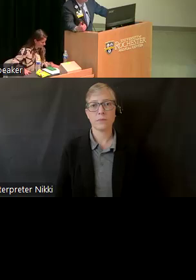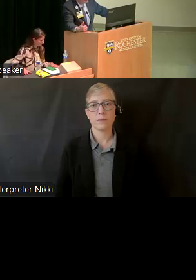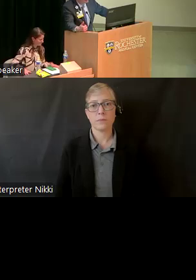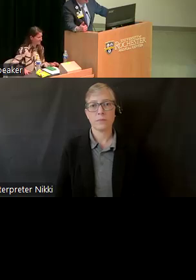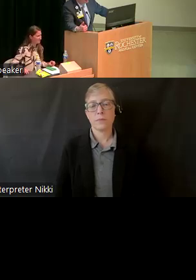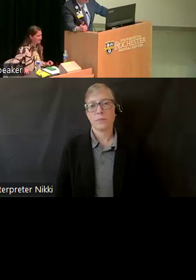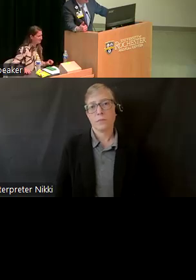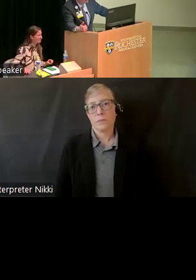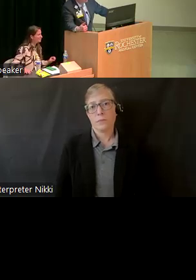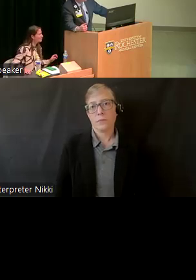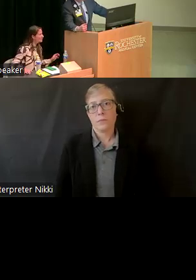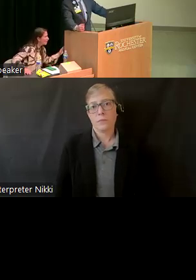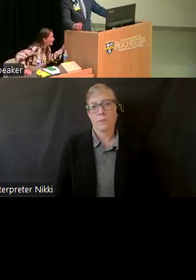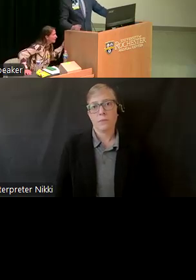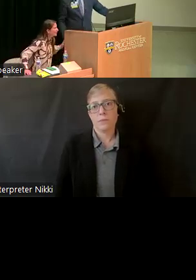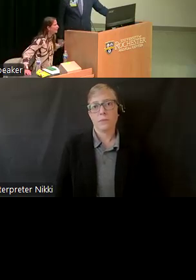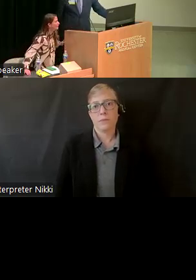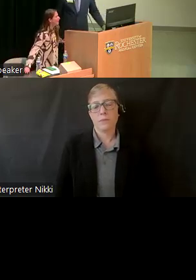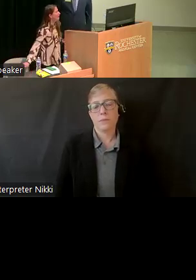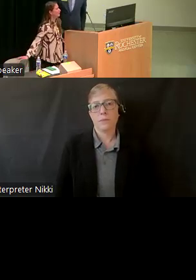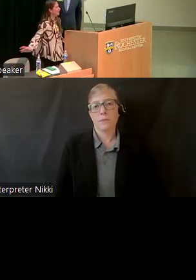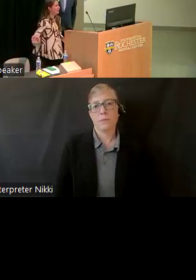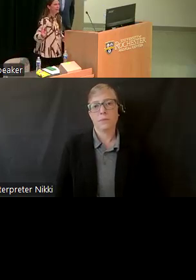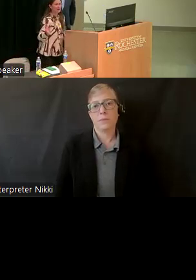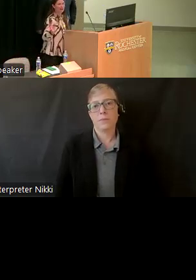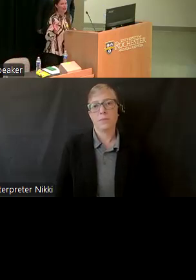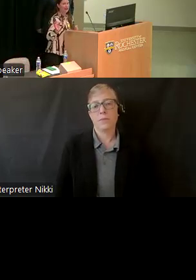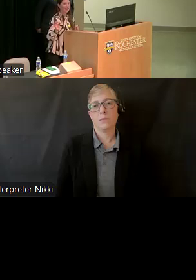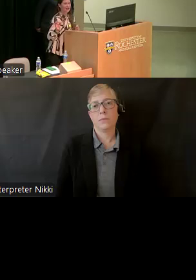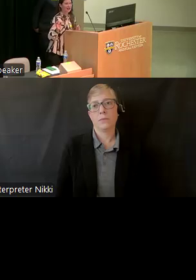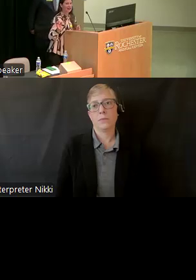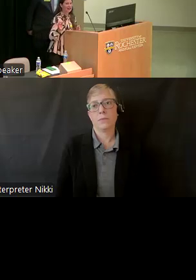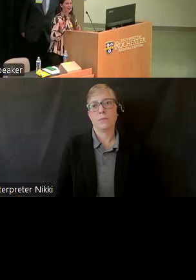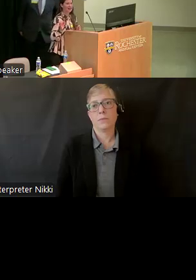can take take a look at those great if we hear screams coming from the second floor we'll know